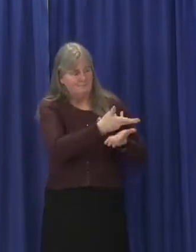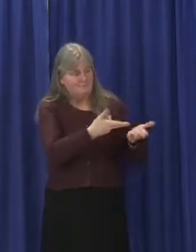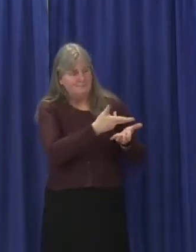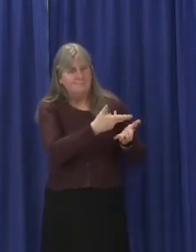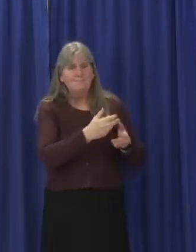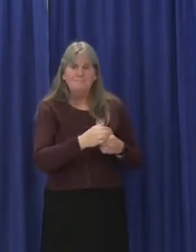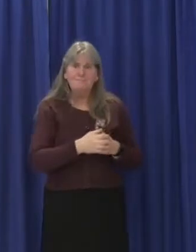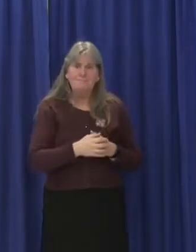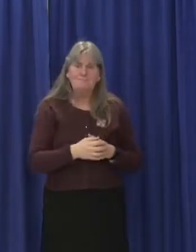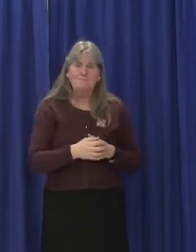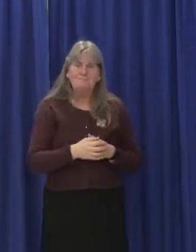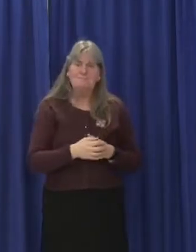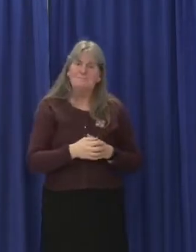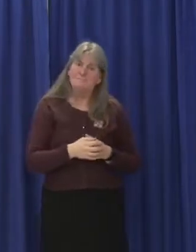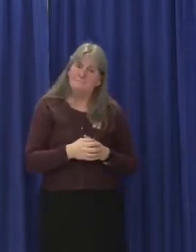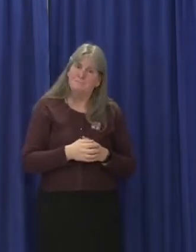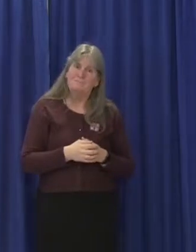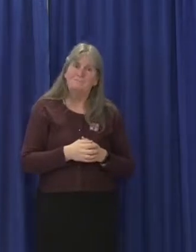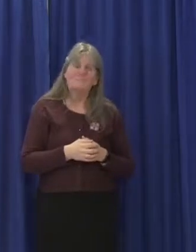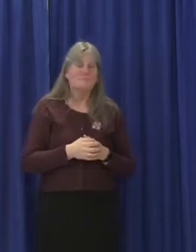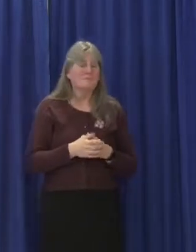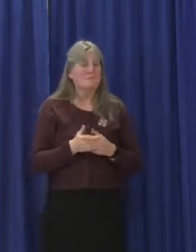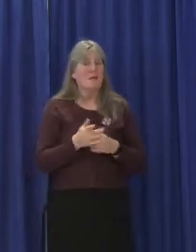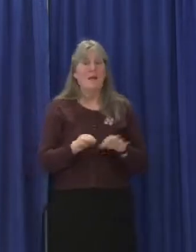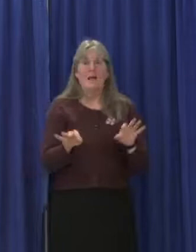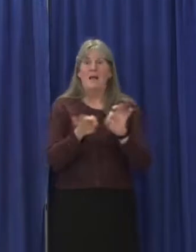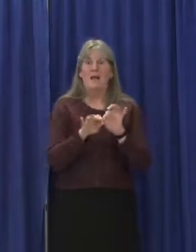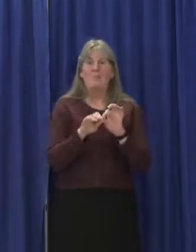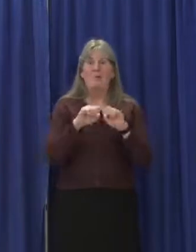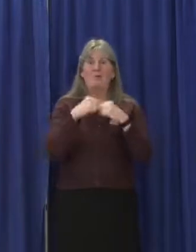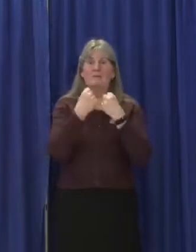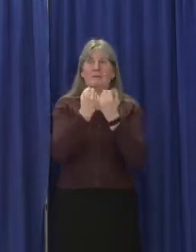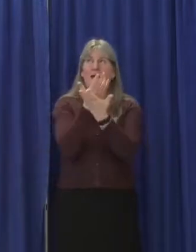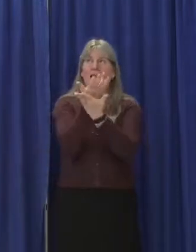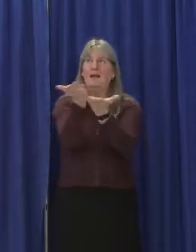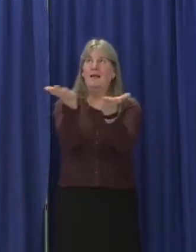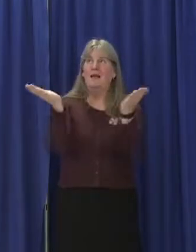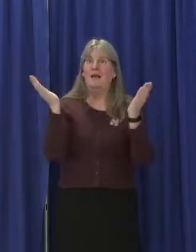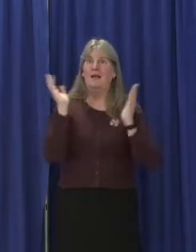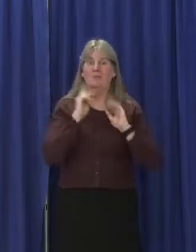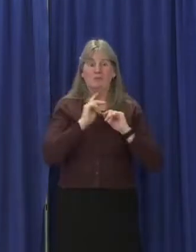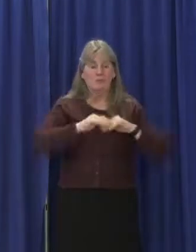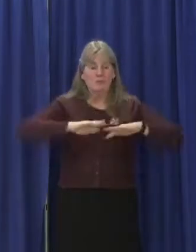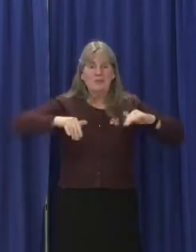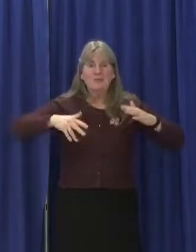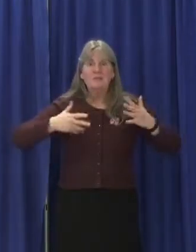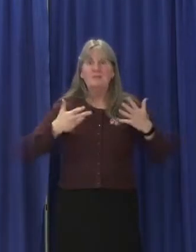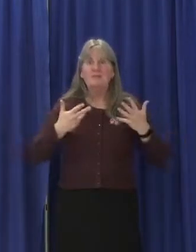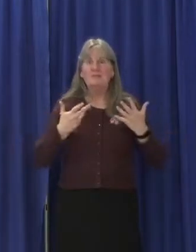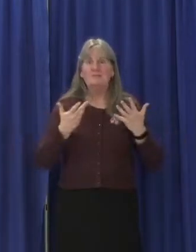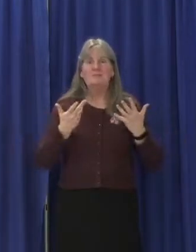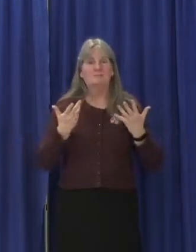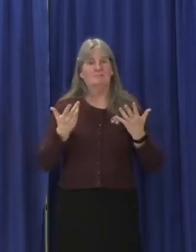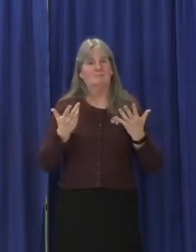And she mentioned it as well how important it is for society, it's important for kids. We want to continue to provide